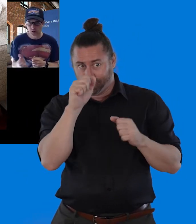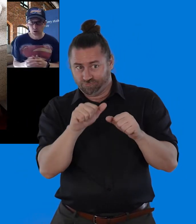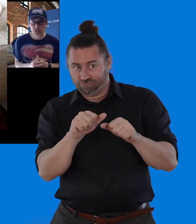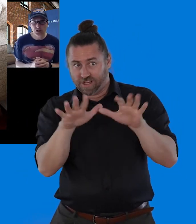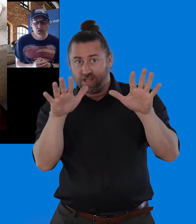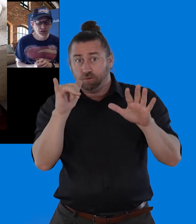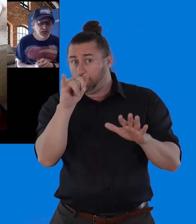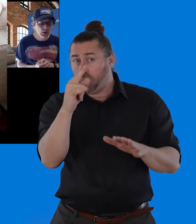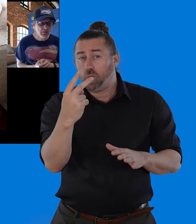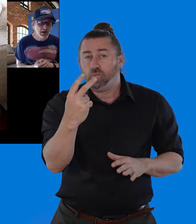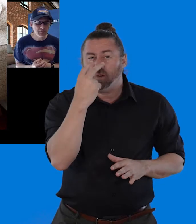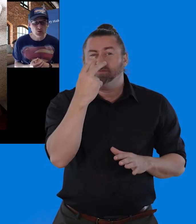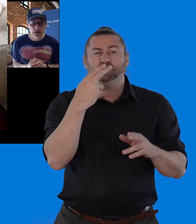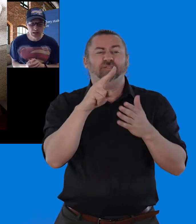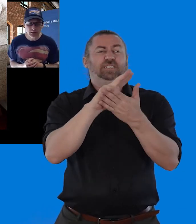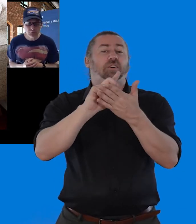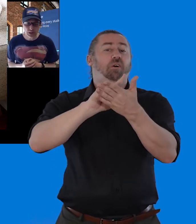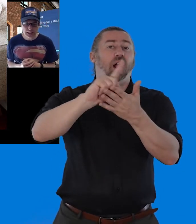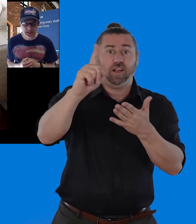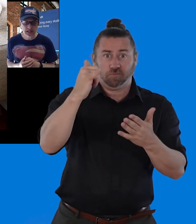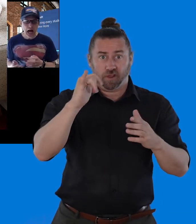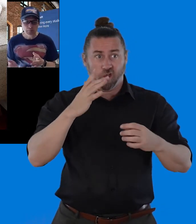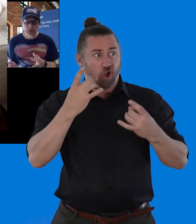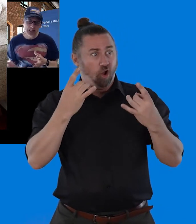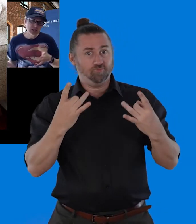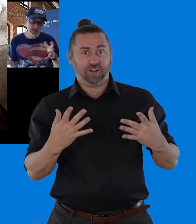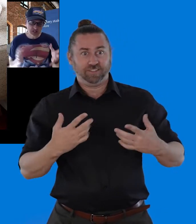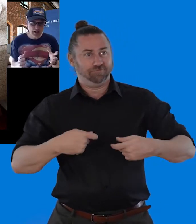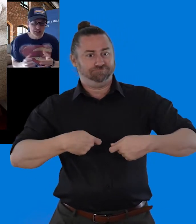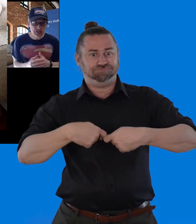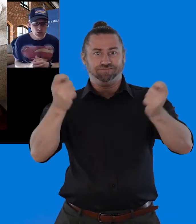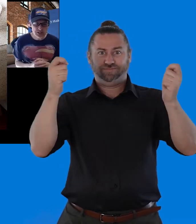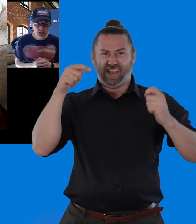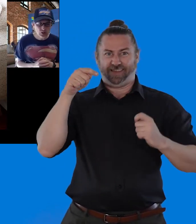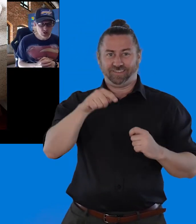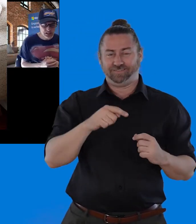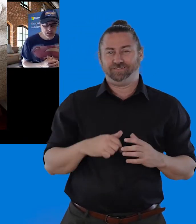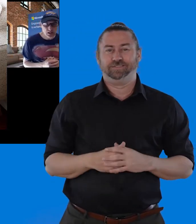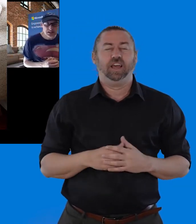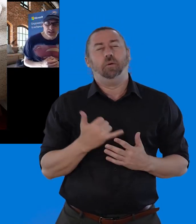if you're watching it on a video, it may have already been released. But let's just imagine that we're still on 2019.